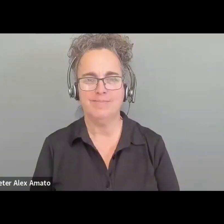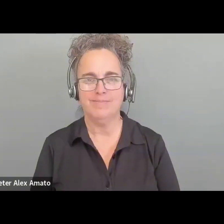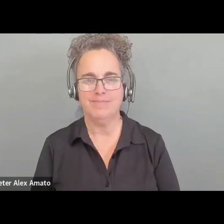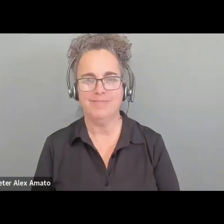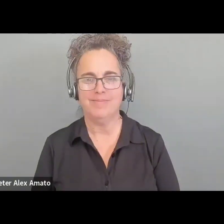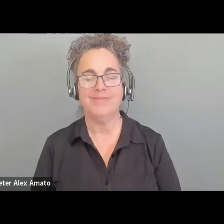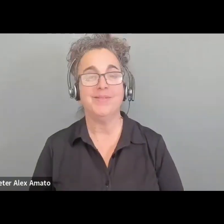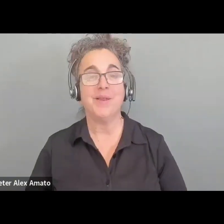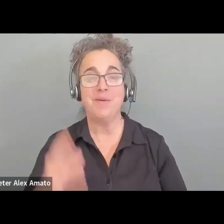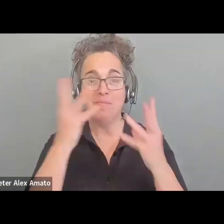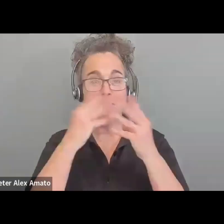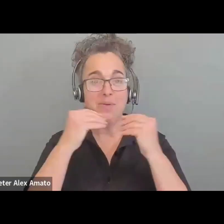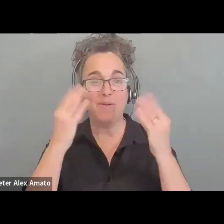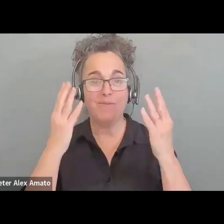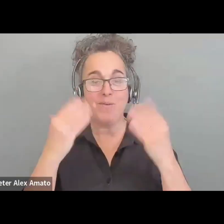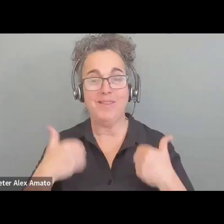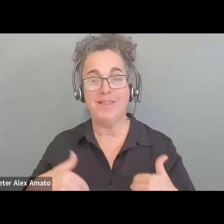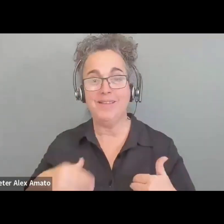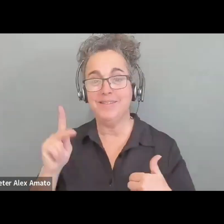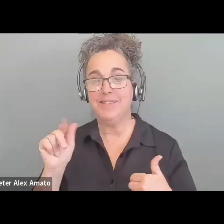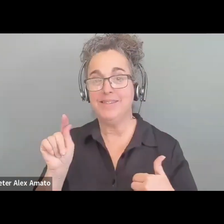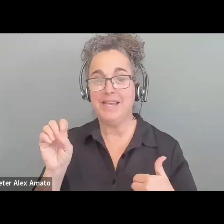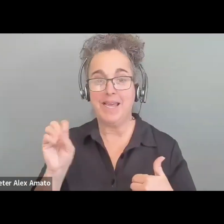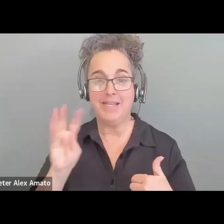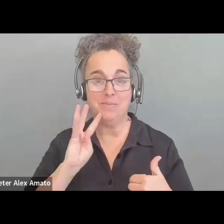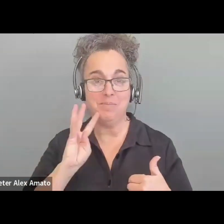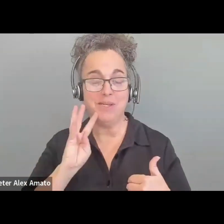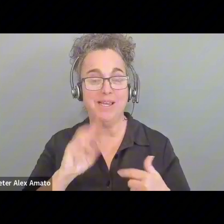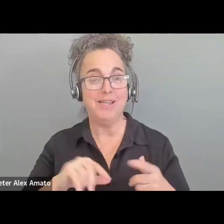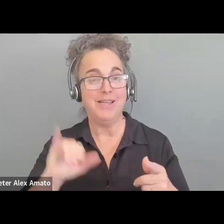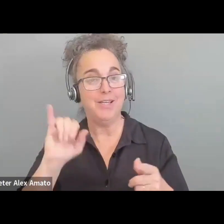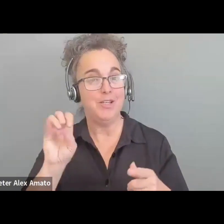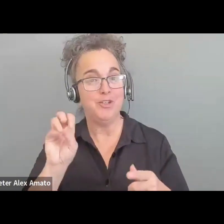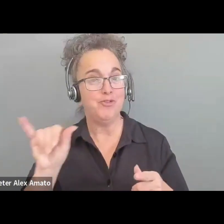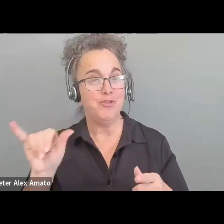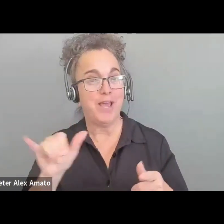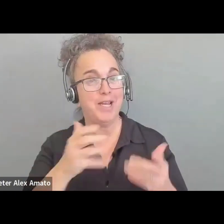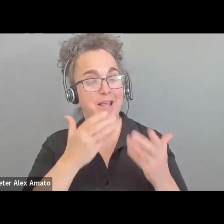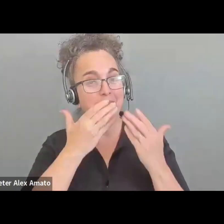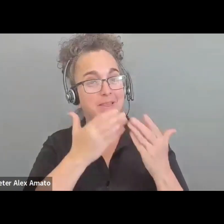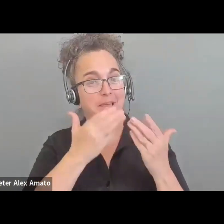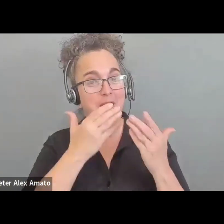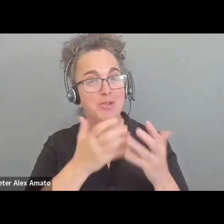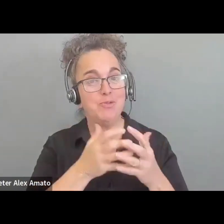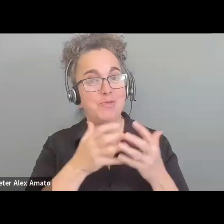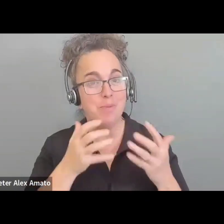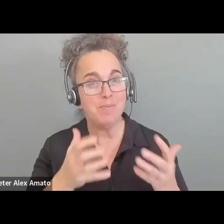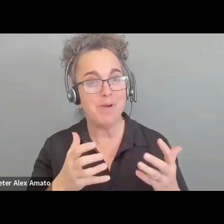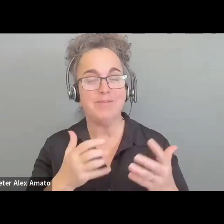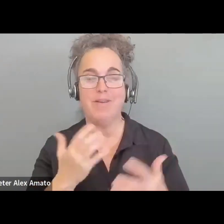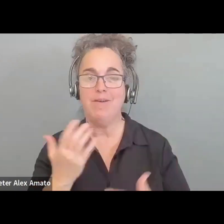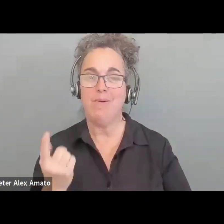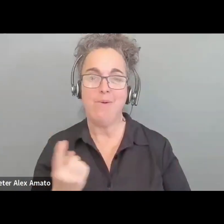Beautiful. This is Kate speaking. Jenny, thank you so much. I always love hearing about what you're up to